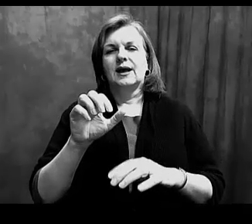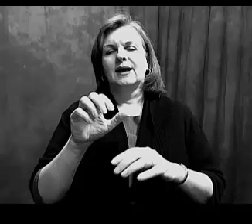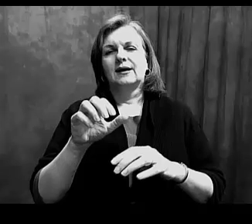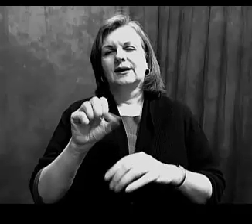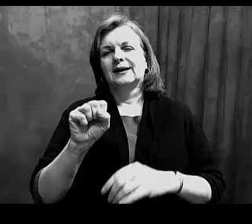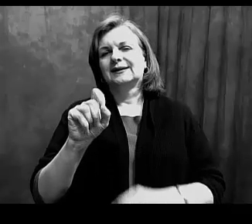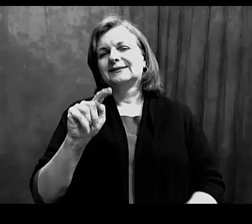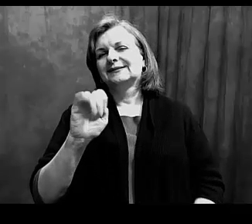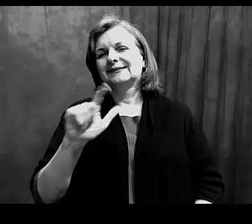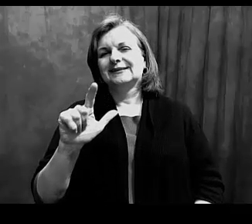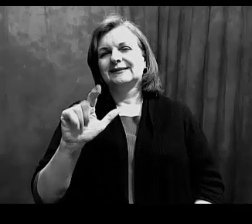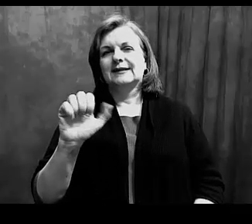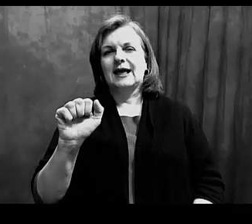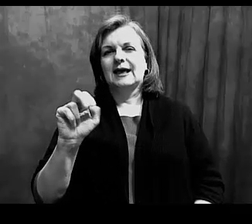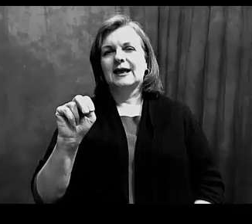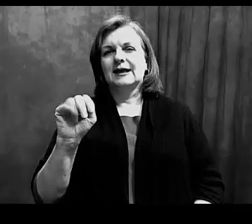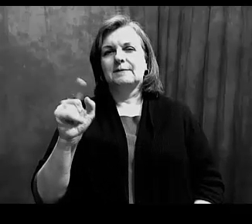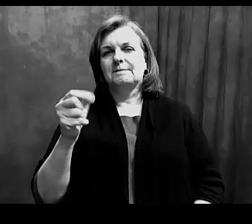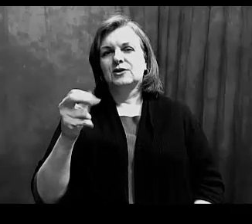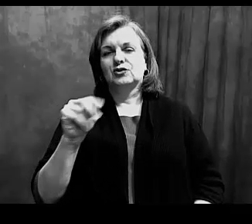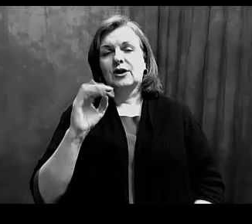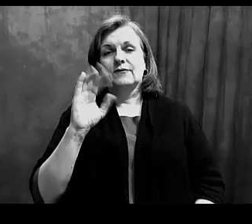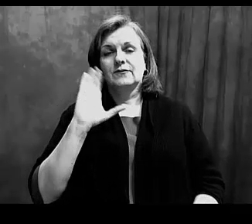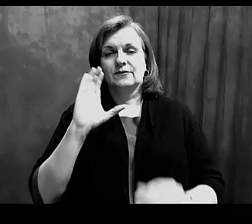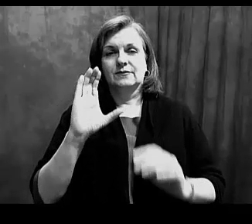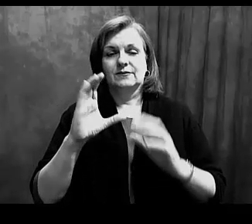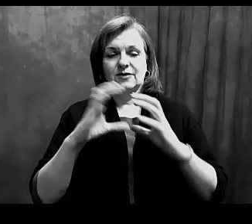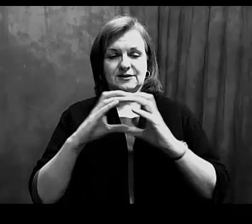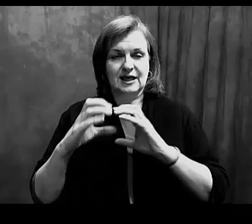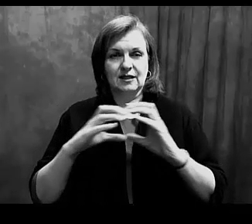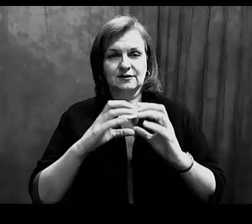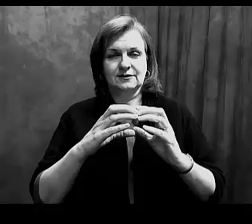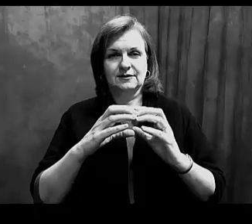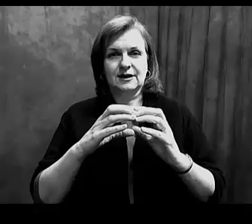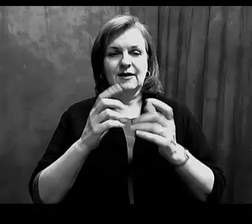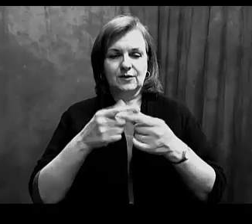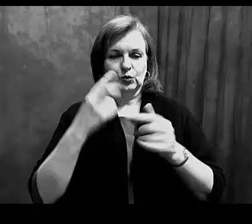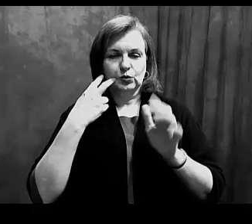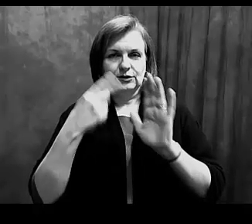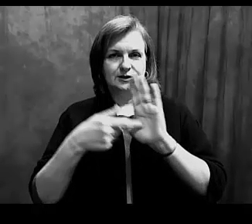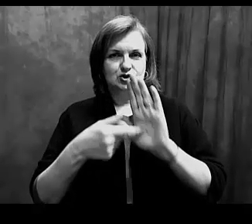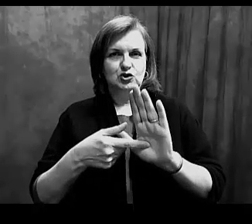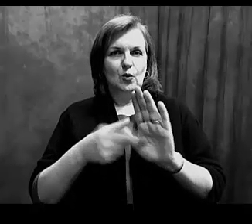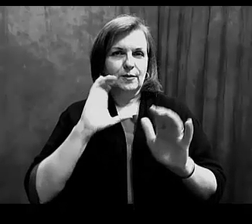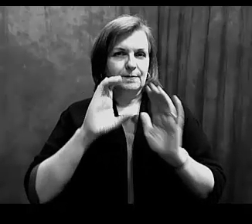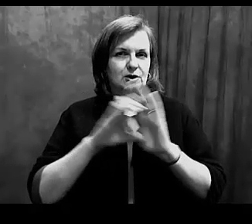cells and you can get a picture of the chromosomes that looks like this